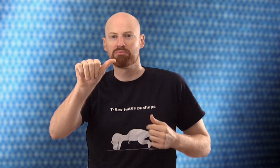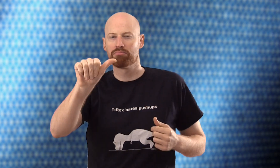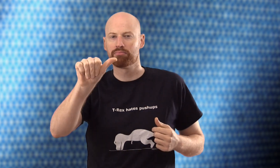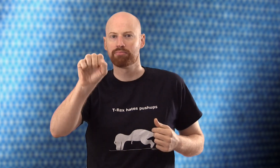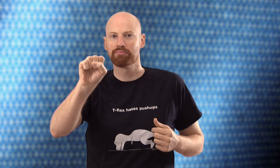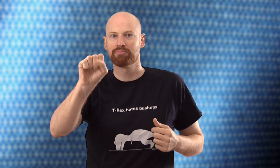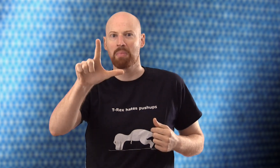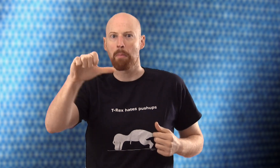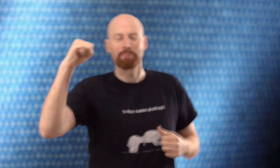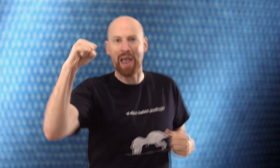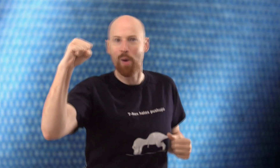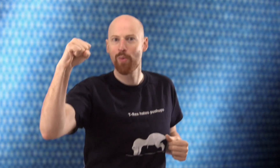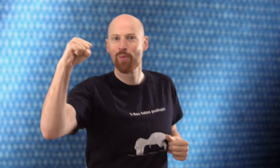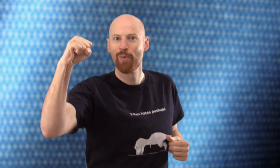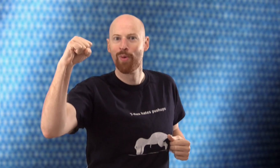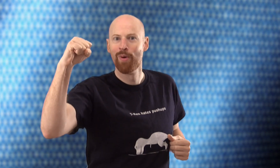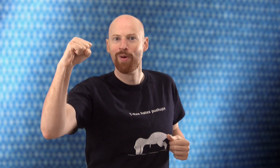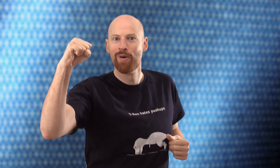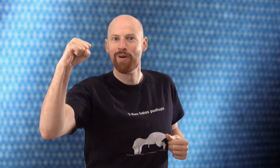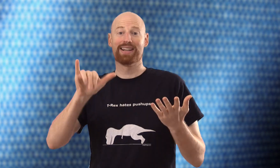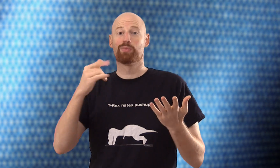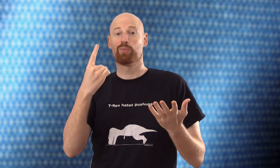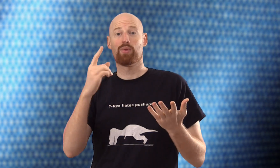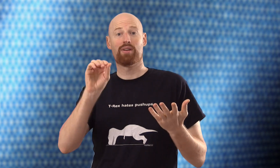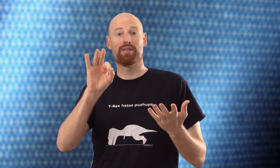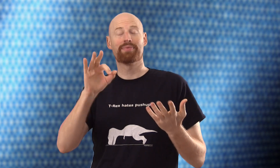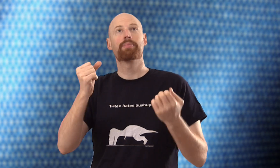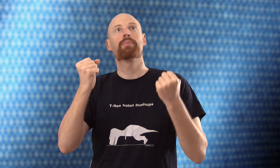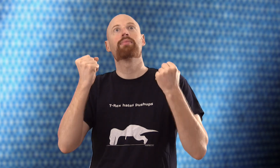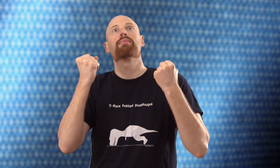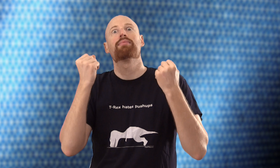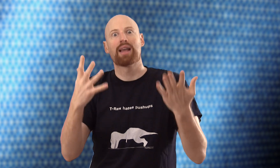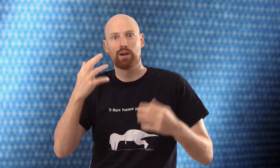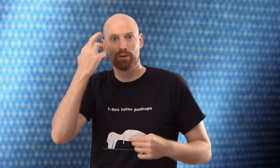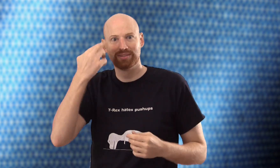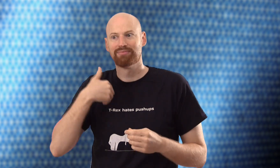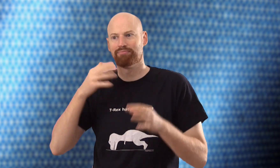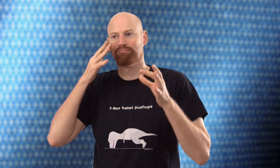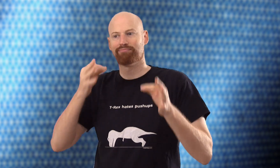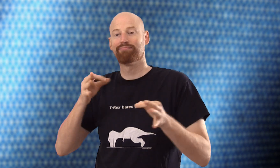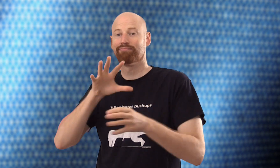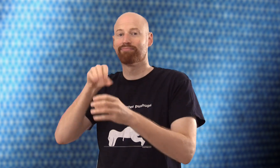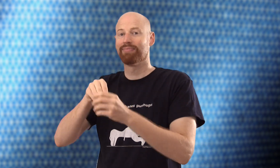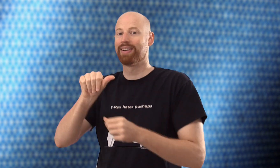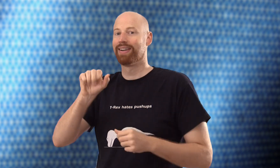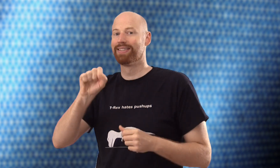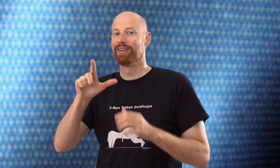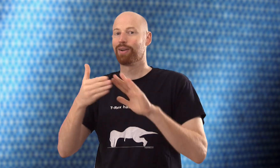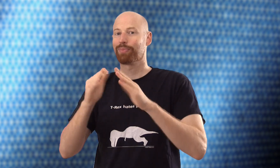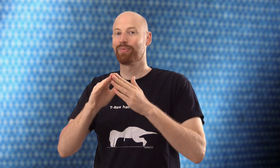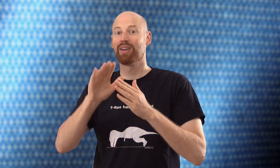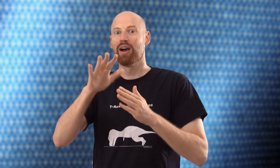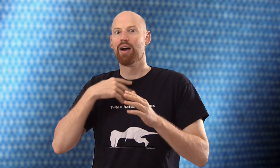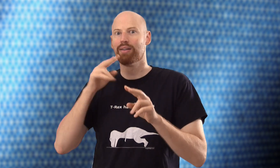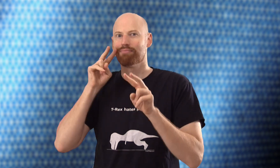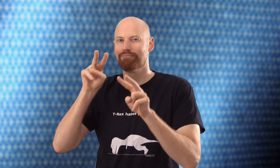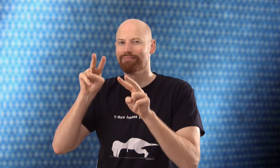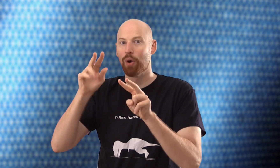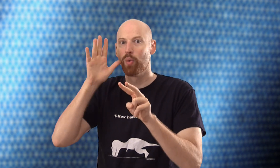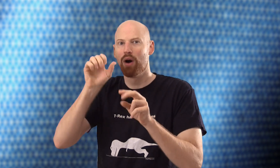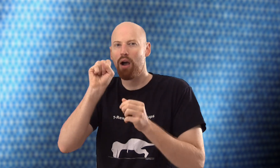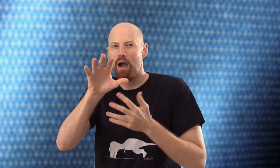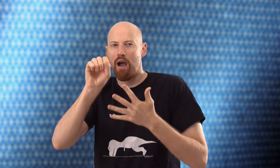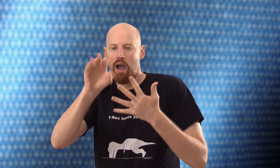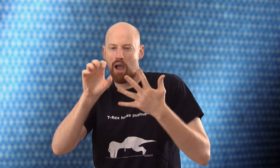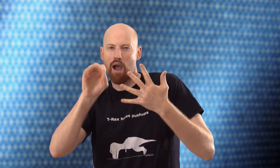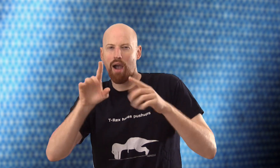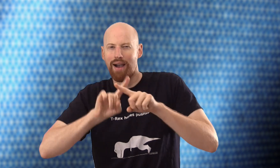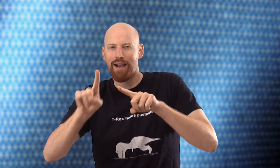as ASL Power! That's one of MANY things that made me decide to become a part of the ASL Community.